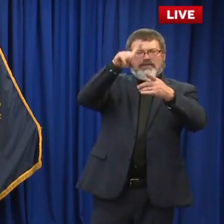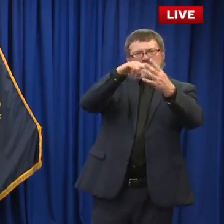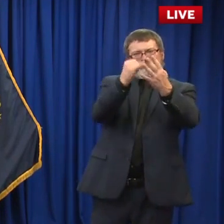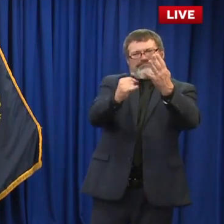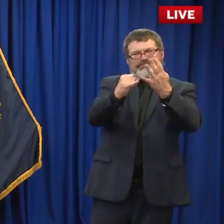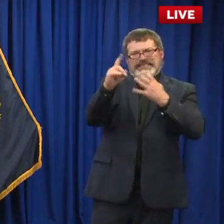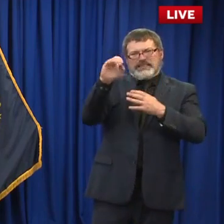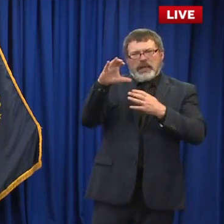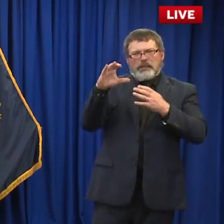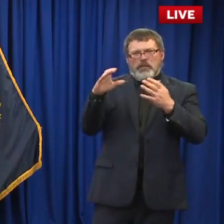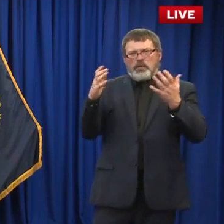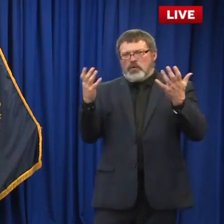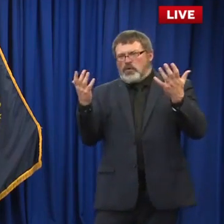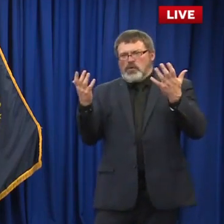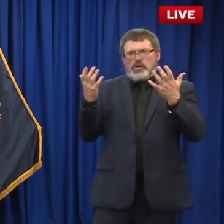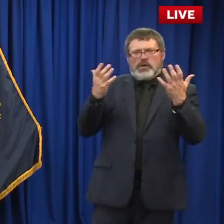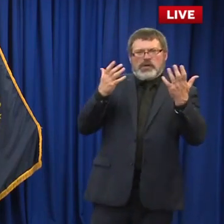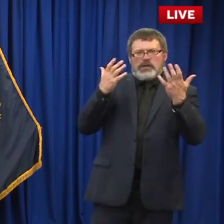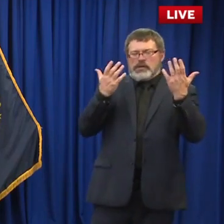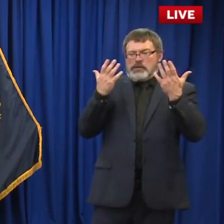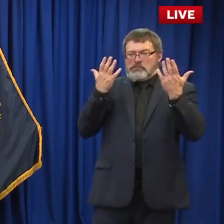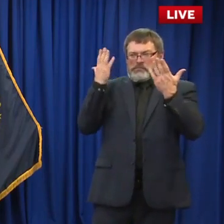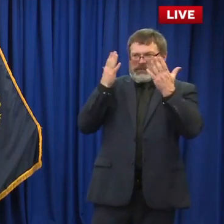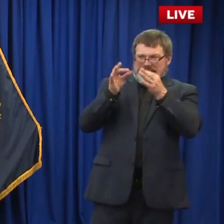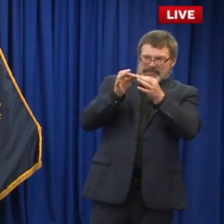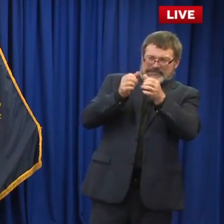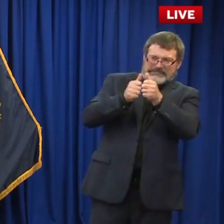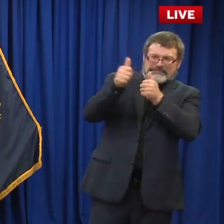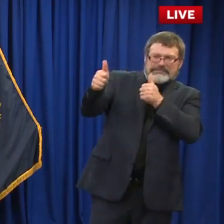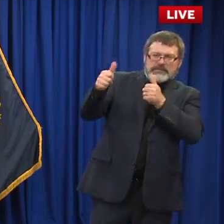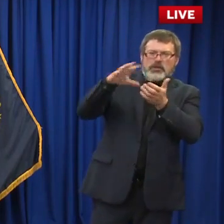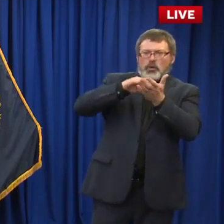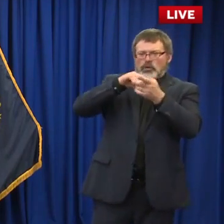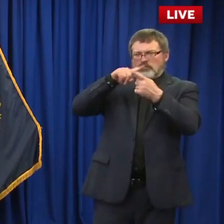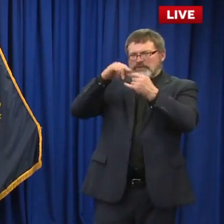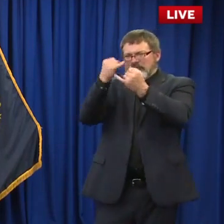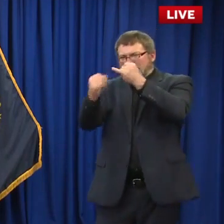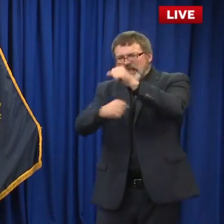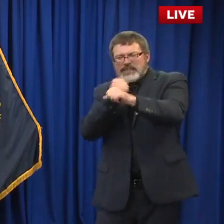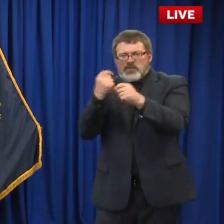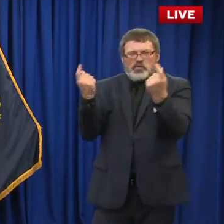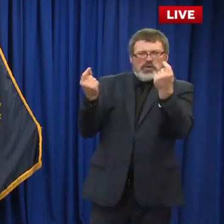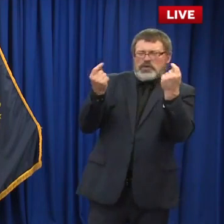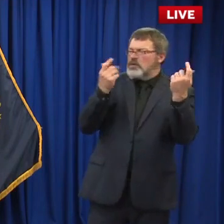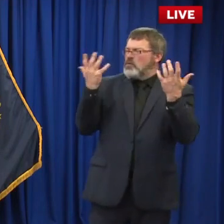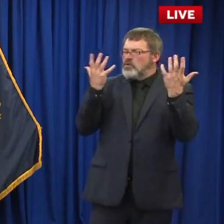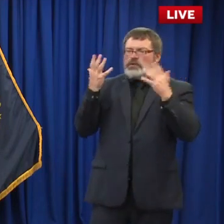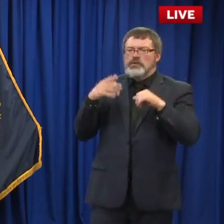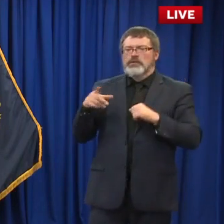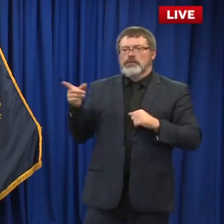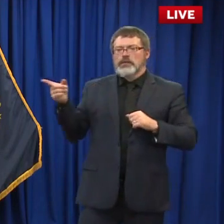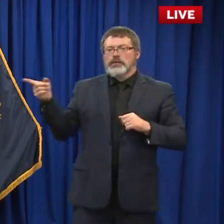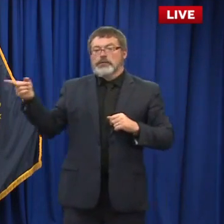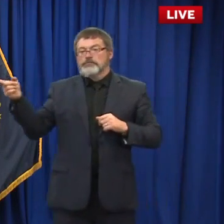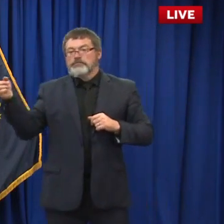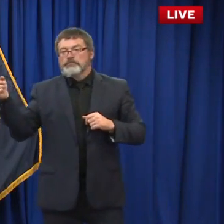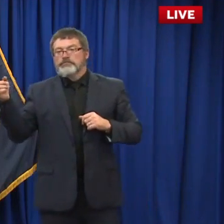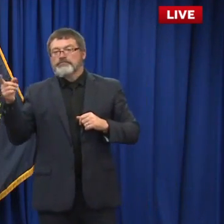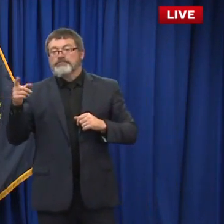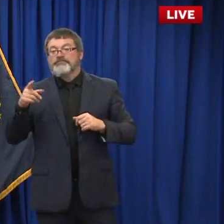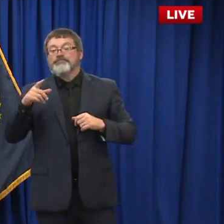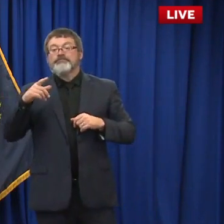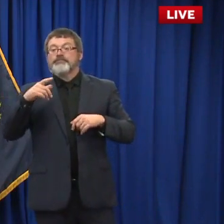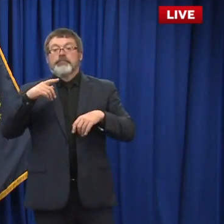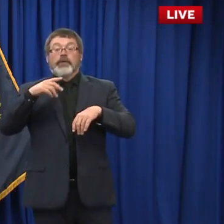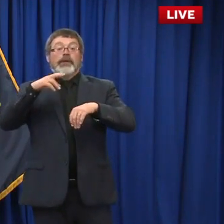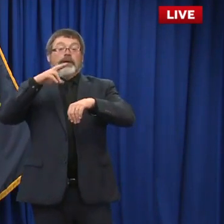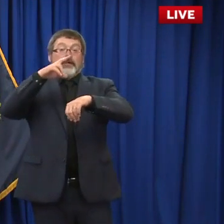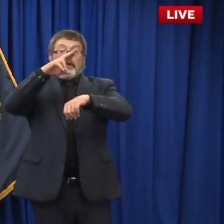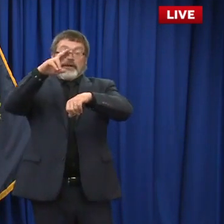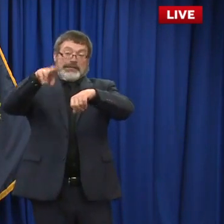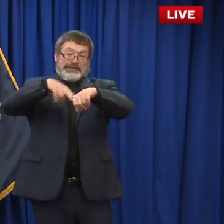YOU MEAN THE IDEA OF DOING REMOTE LEARNING ACROSS THE STATE FOR -- I THINK AND I WOULD AGREE WITH EVERYONE FROM THE NATIONAL PEDIATRICS ASSOCIATION, OUR OWN DEPARTMENT